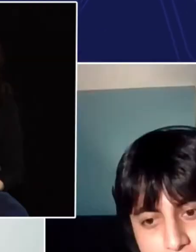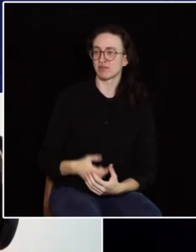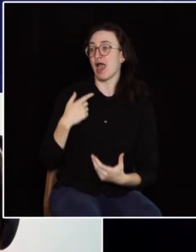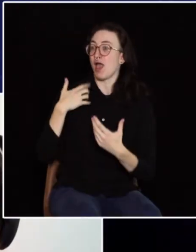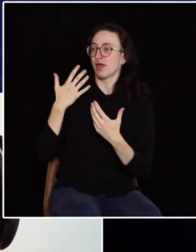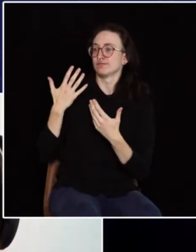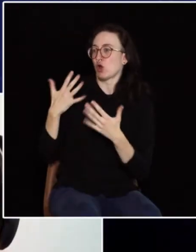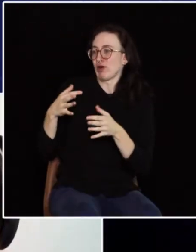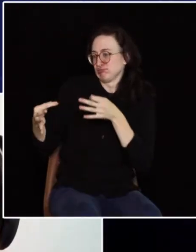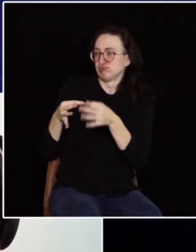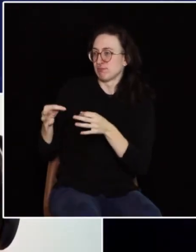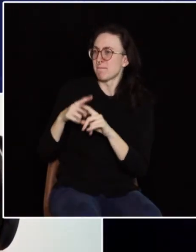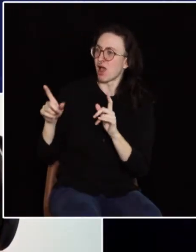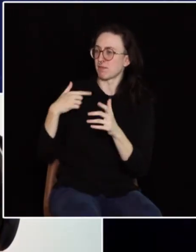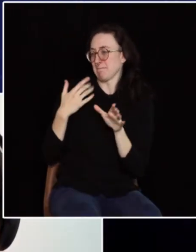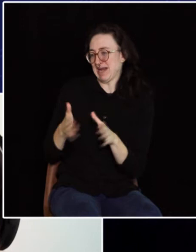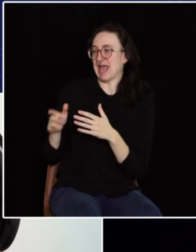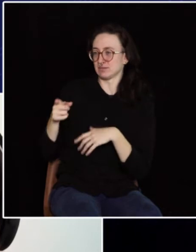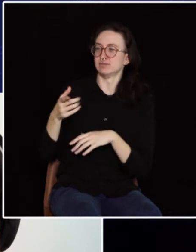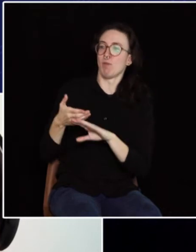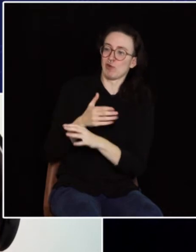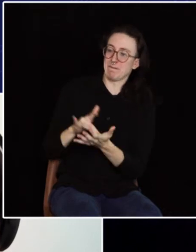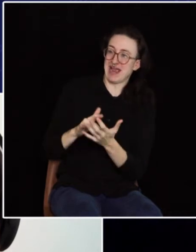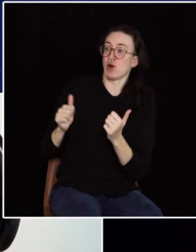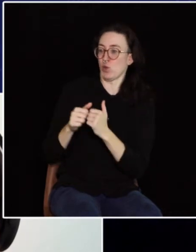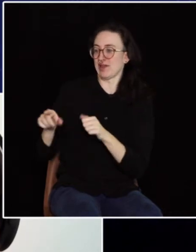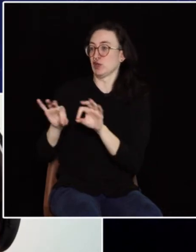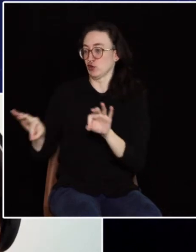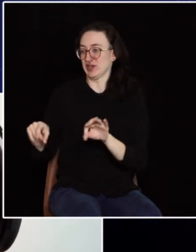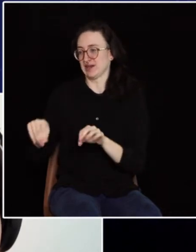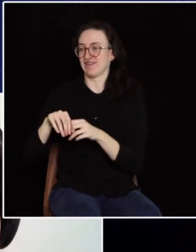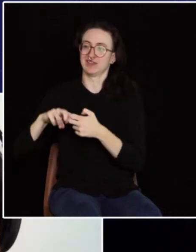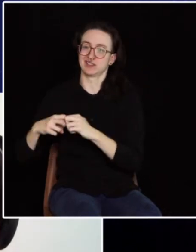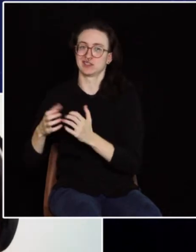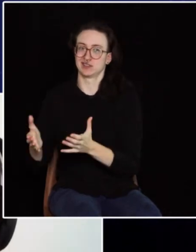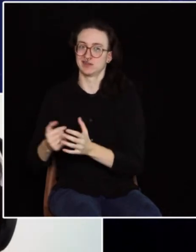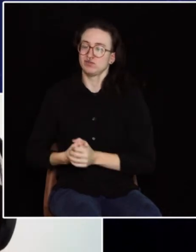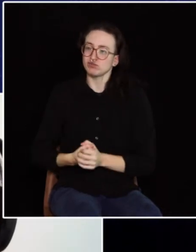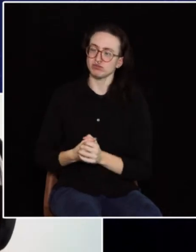[ZAIN:] I told you this already, but I plan on doing pre-med with a physics degree.